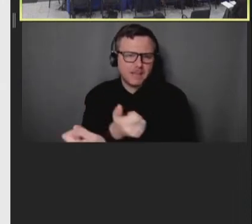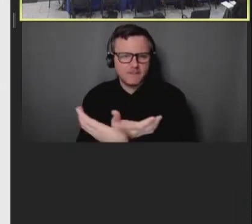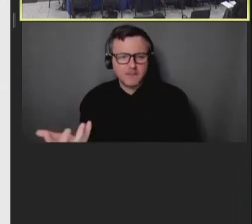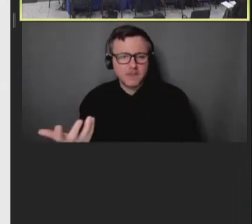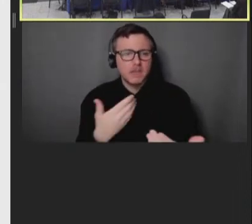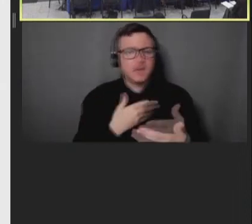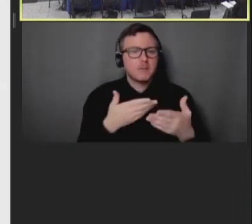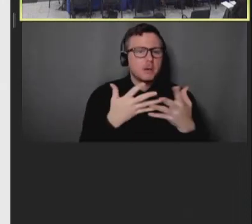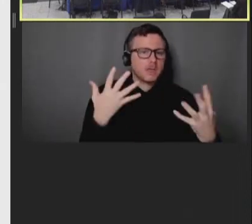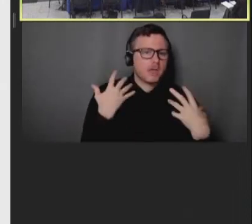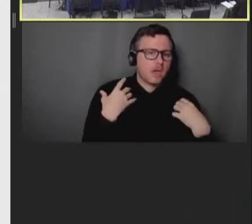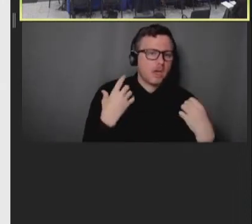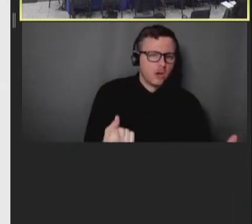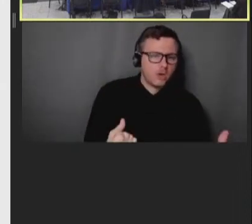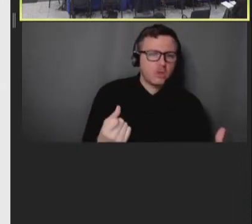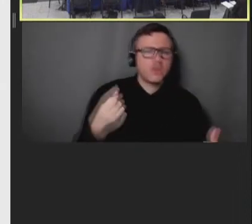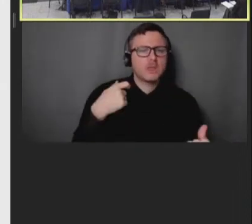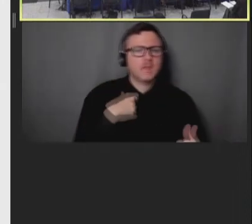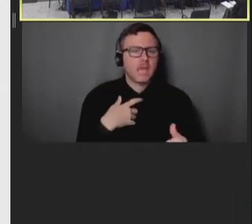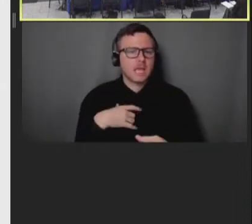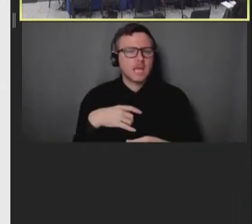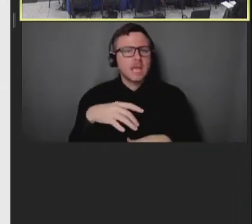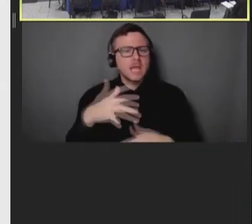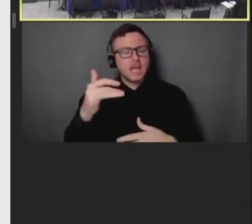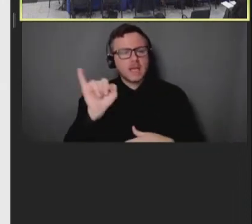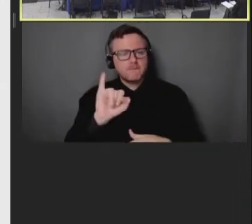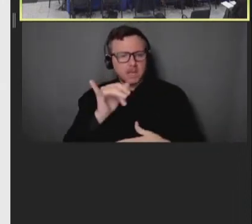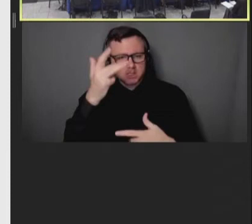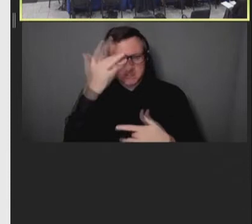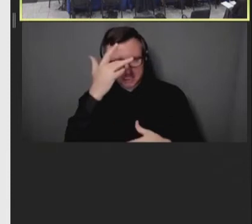chronic disease, the whole gamut. Y'all are public health people, I don't have to tell you about it.